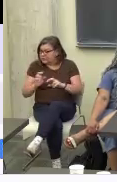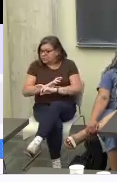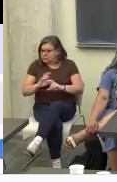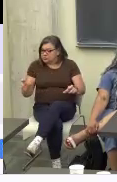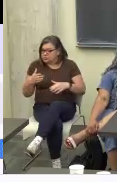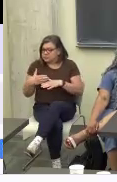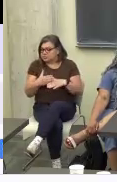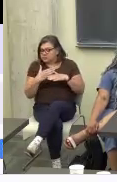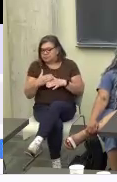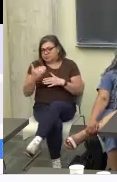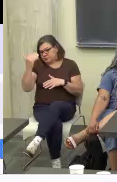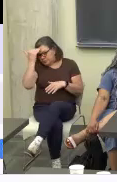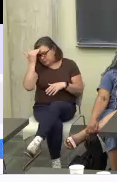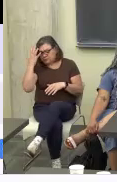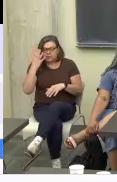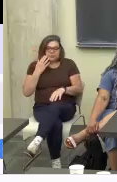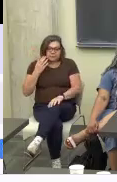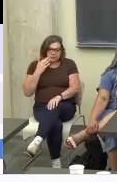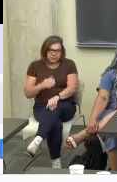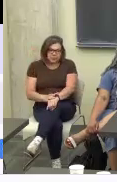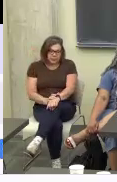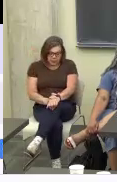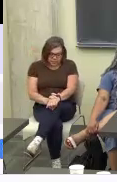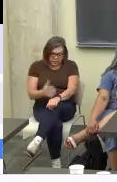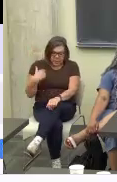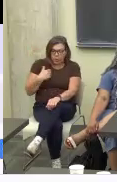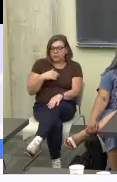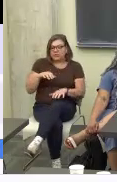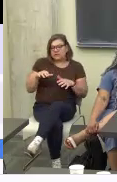the knowledge, the experience that we've all acquired over the years.